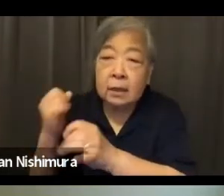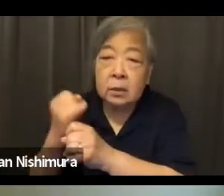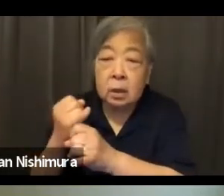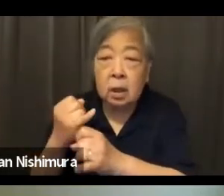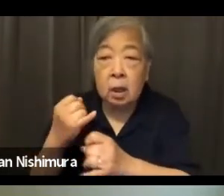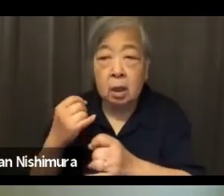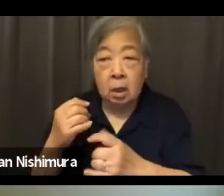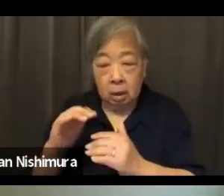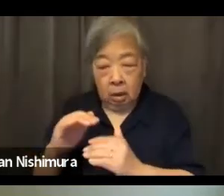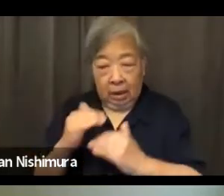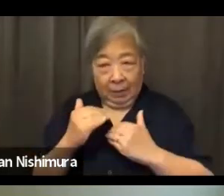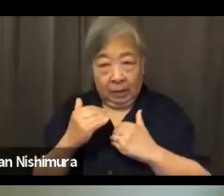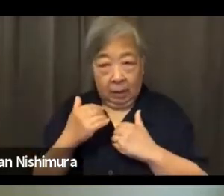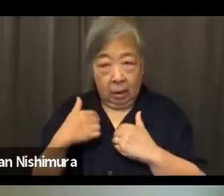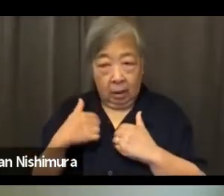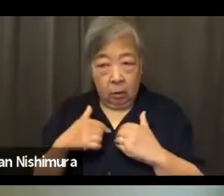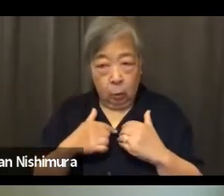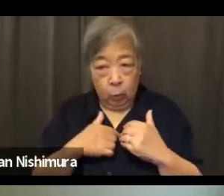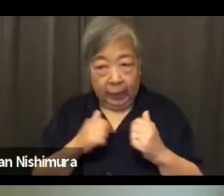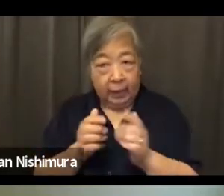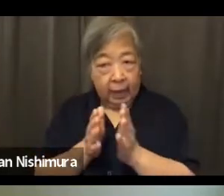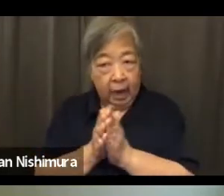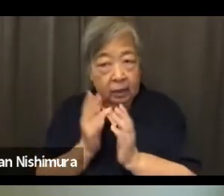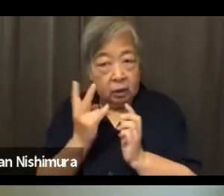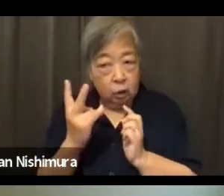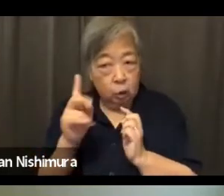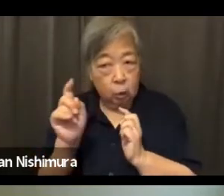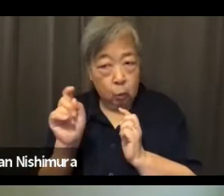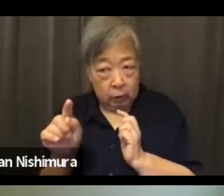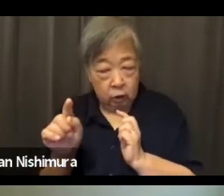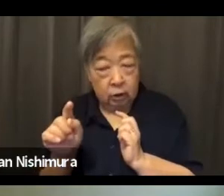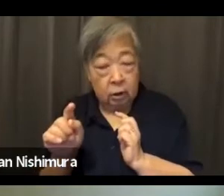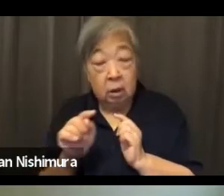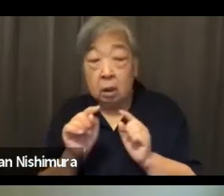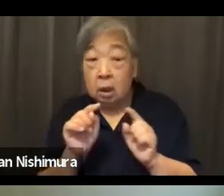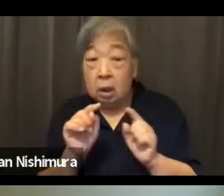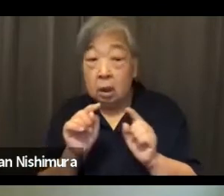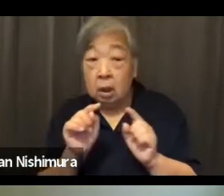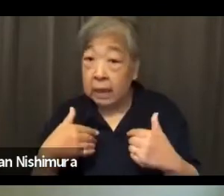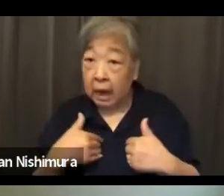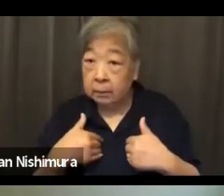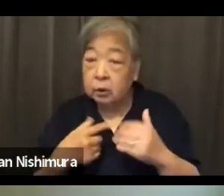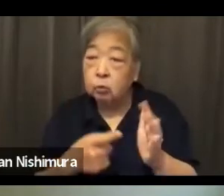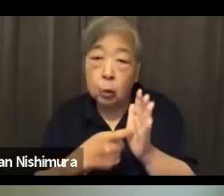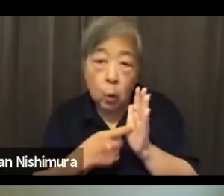questions, and those are: Is this animal required because of a disability?